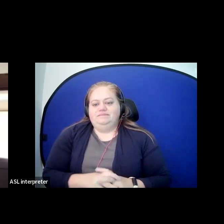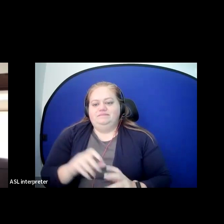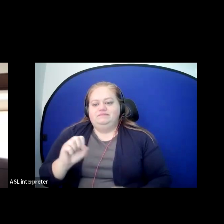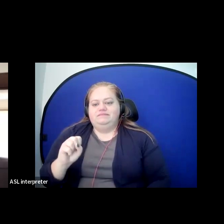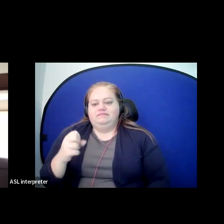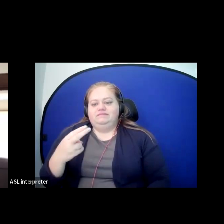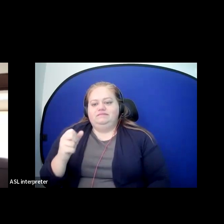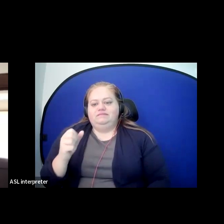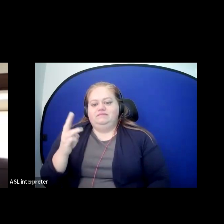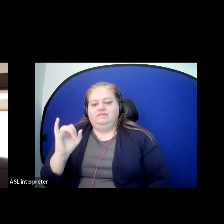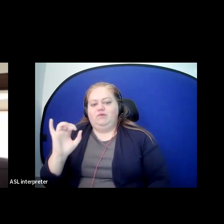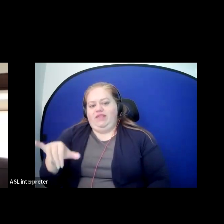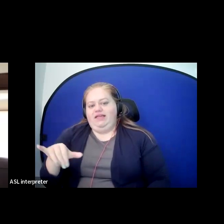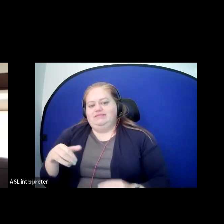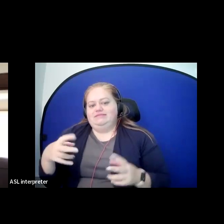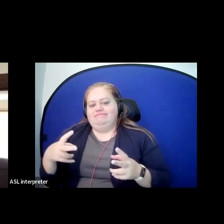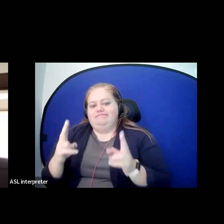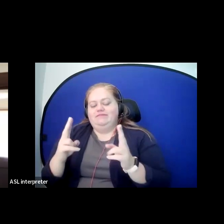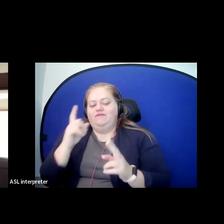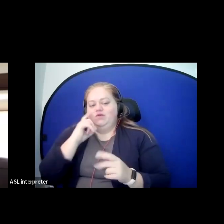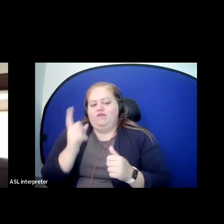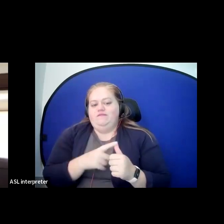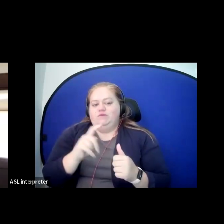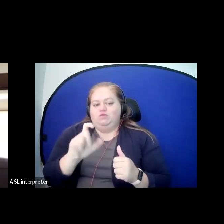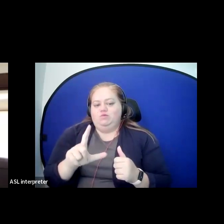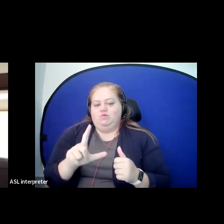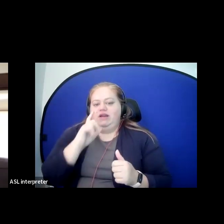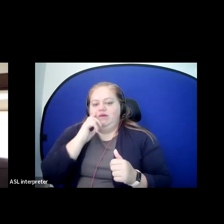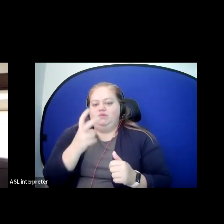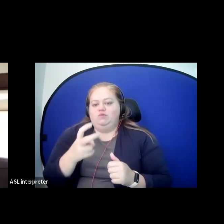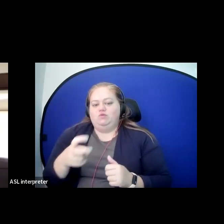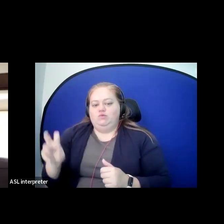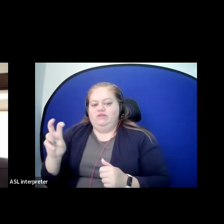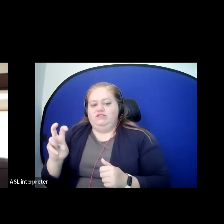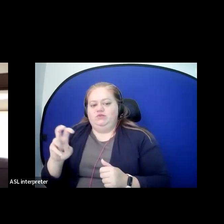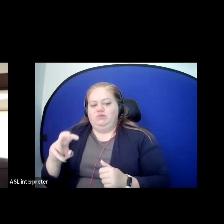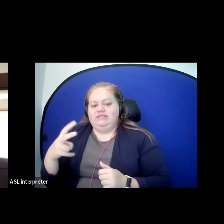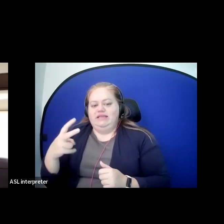So that's the clip that we wanted to share for the first tool. And now we're going to move on over to the second tool.